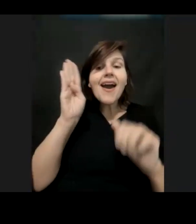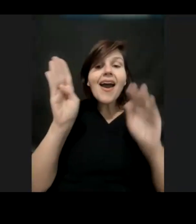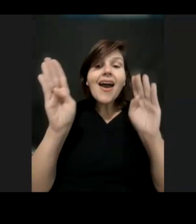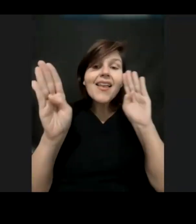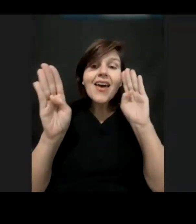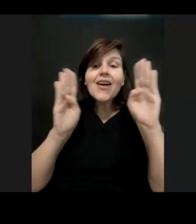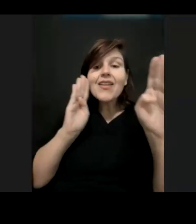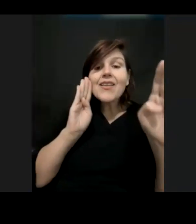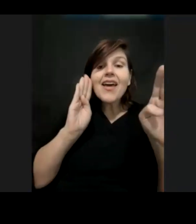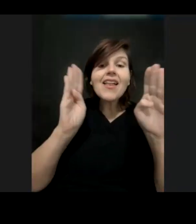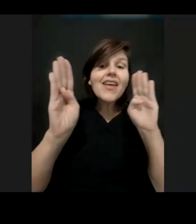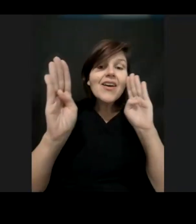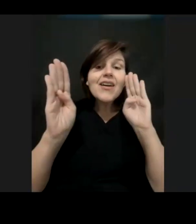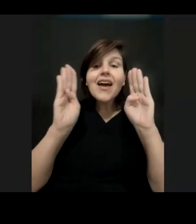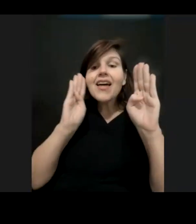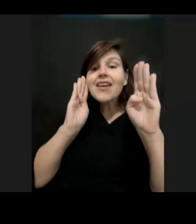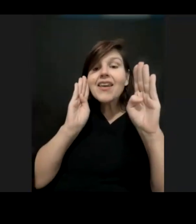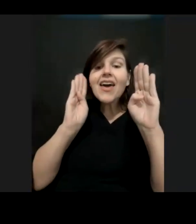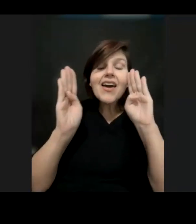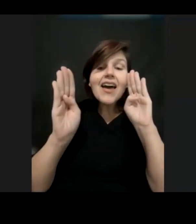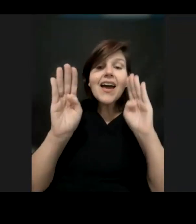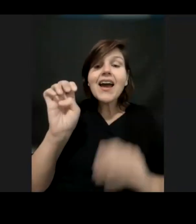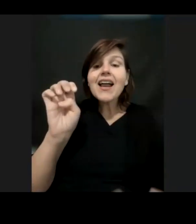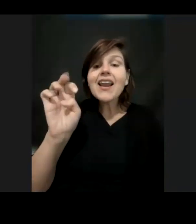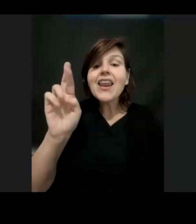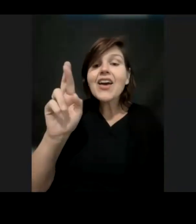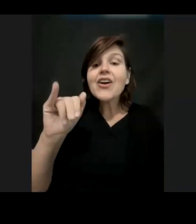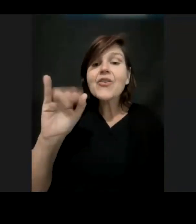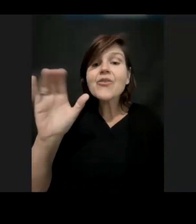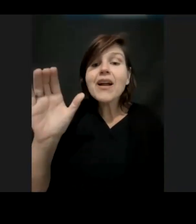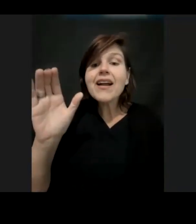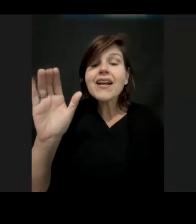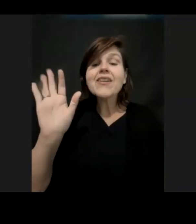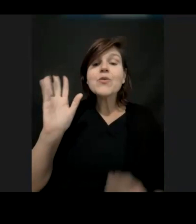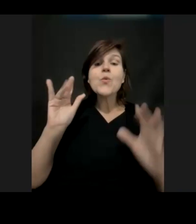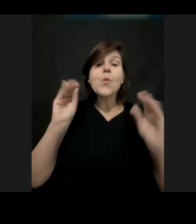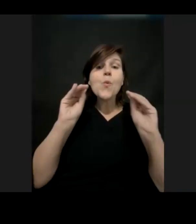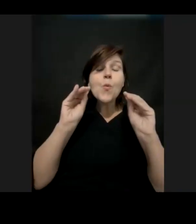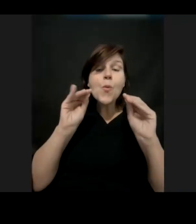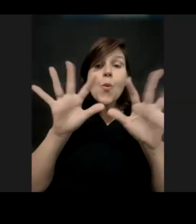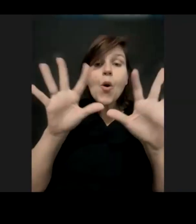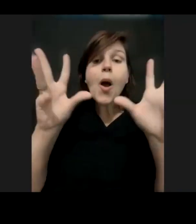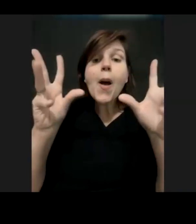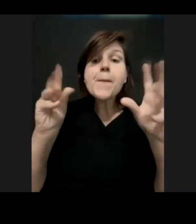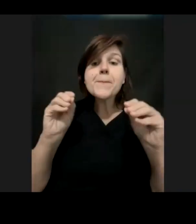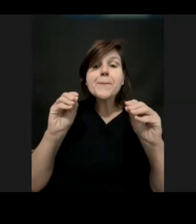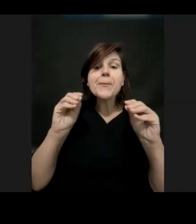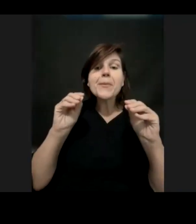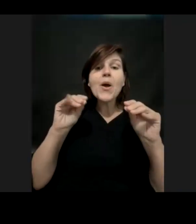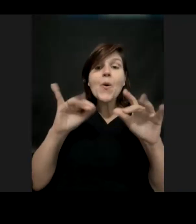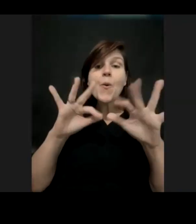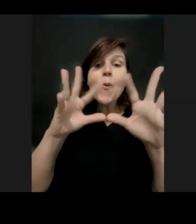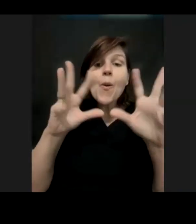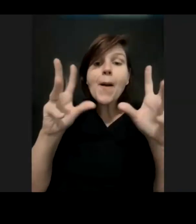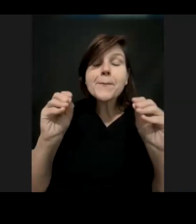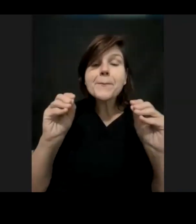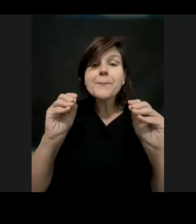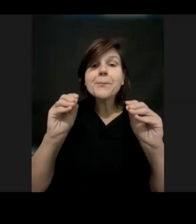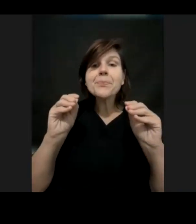Eric, Eric, hello, Eric! Eric, whoop! Hello, hello, hello, Eric!